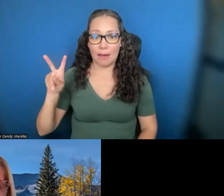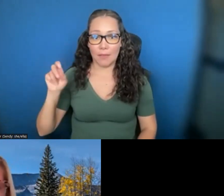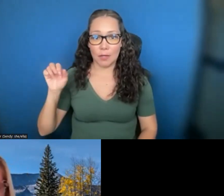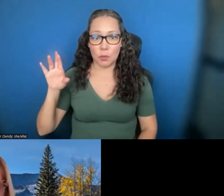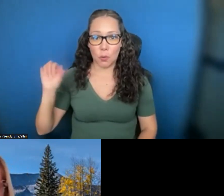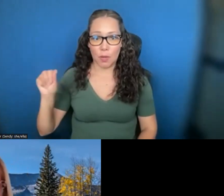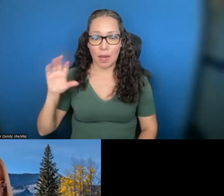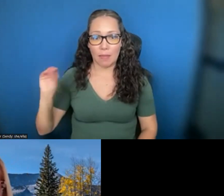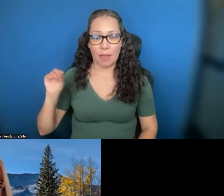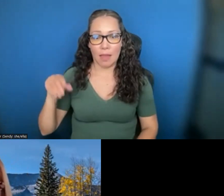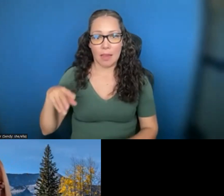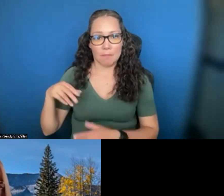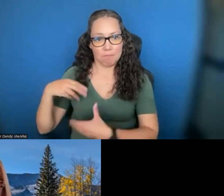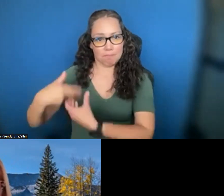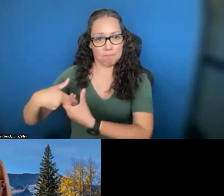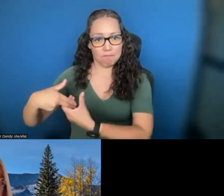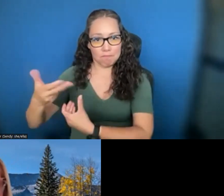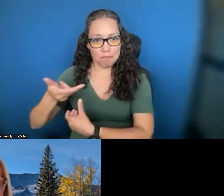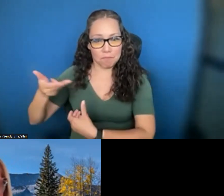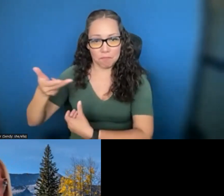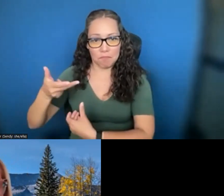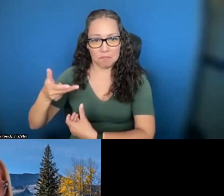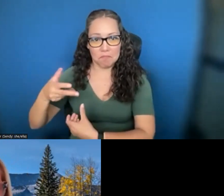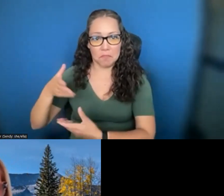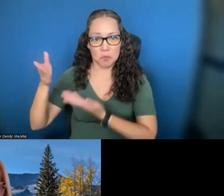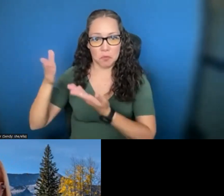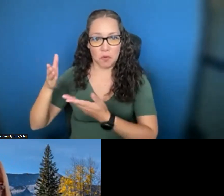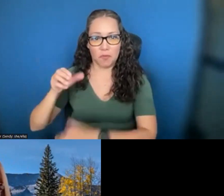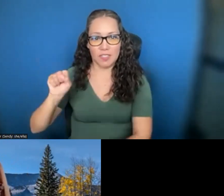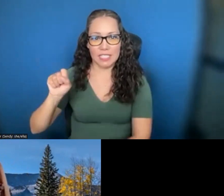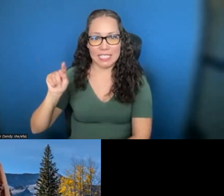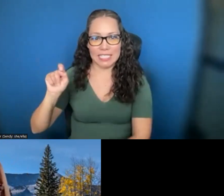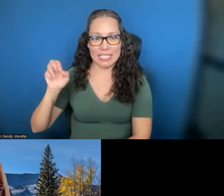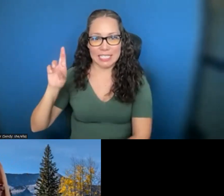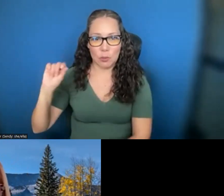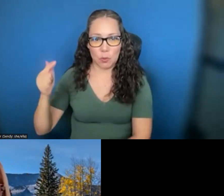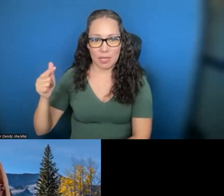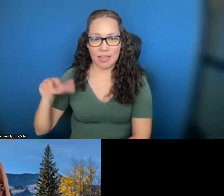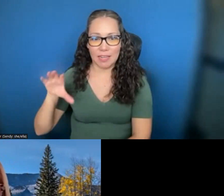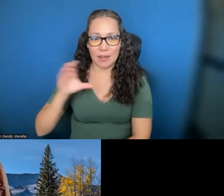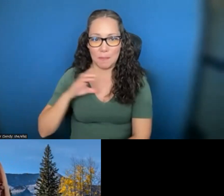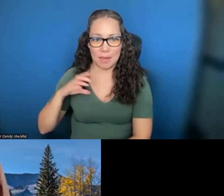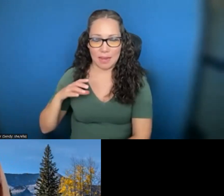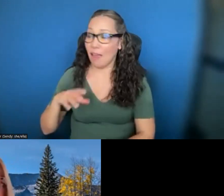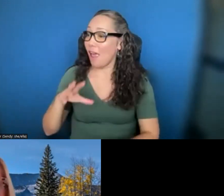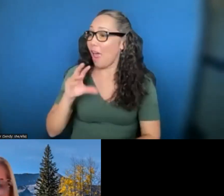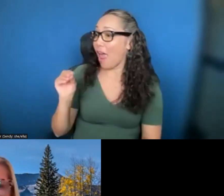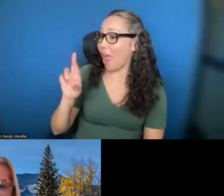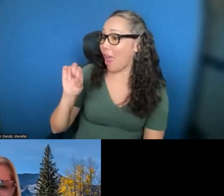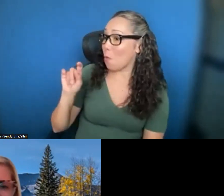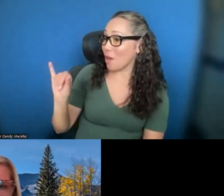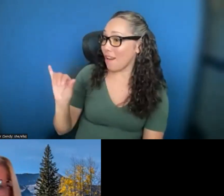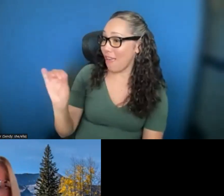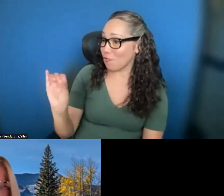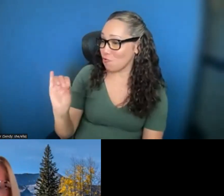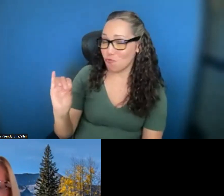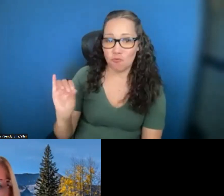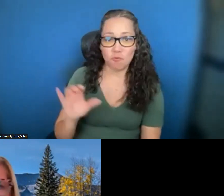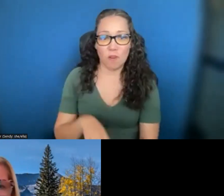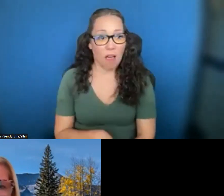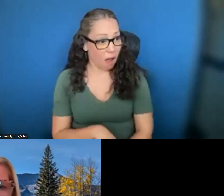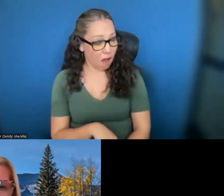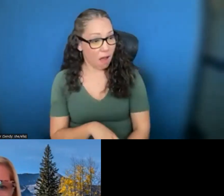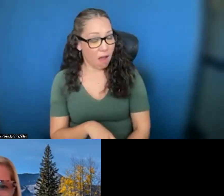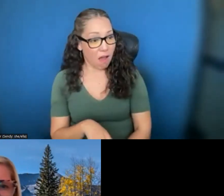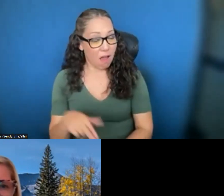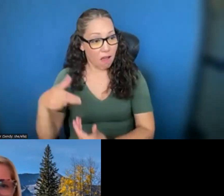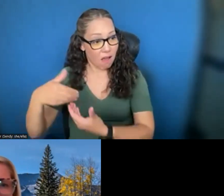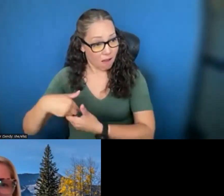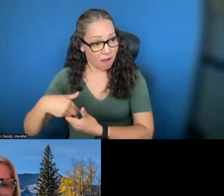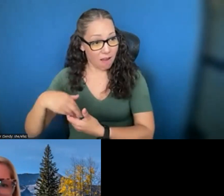committee since it was formed about a year ago and Rita as well oh is Rita on here too yep she